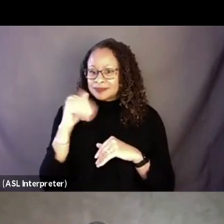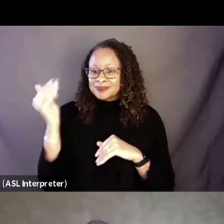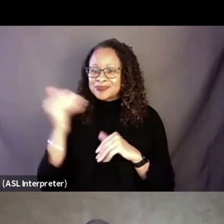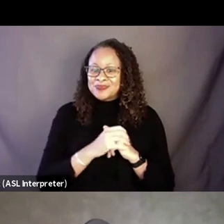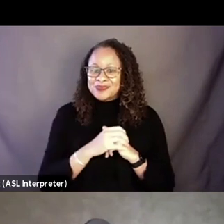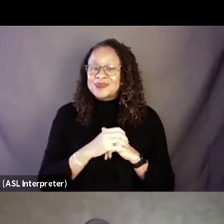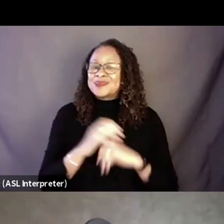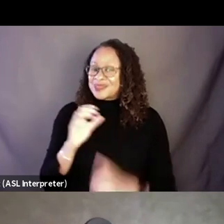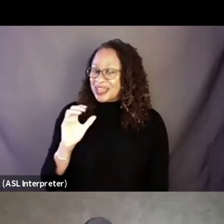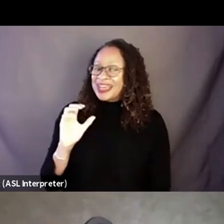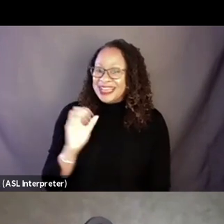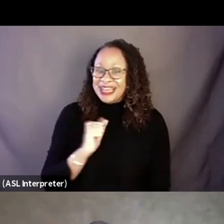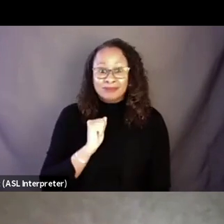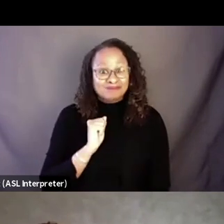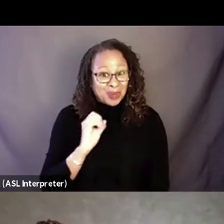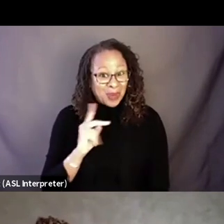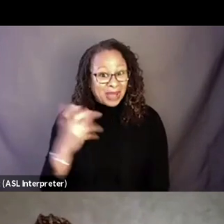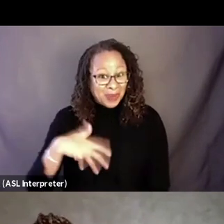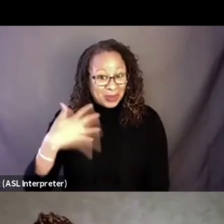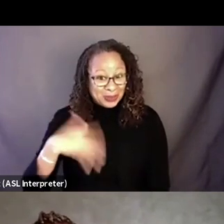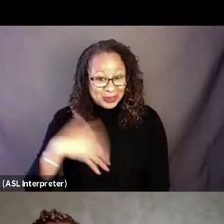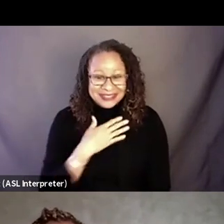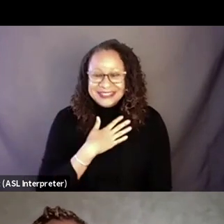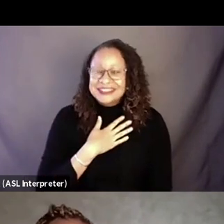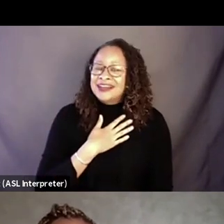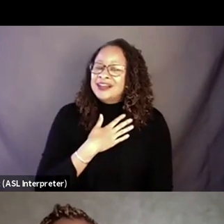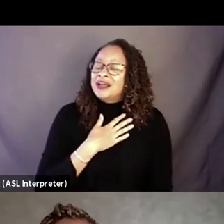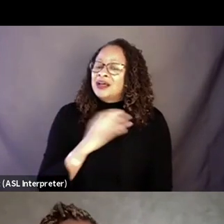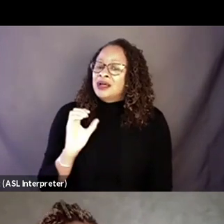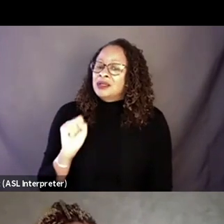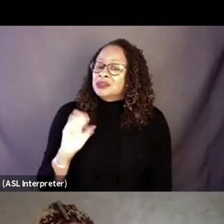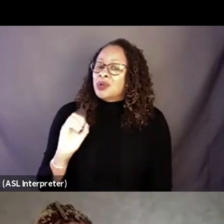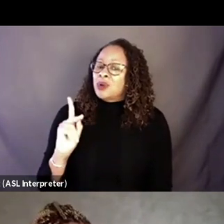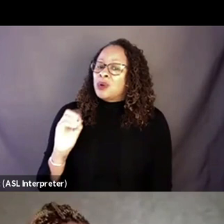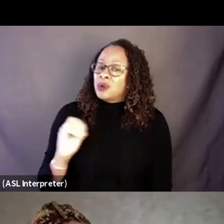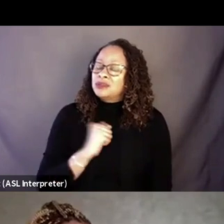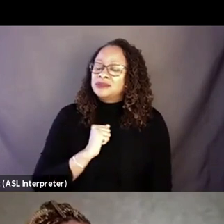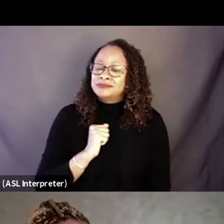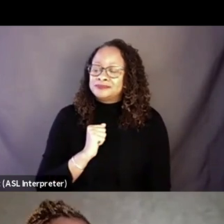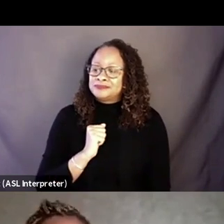Okay wow. (chuckles) So I think at the beginning, 'cause that part